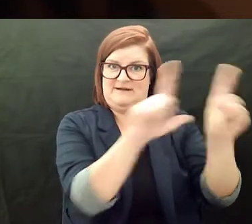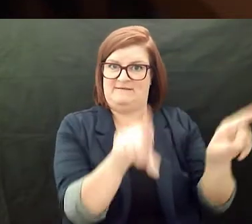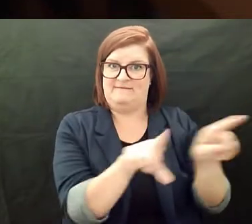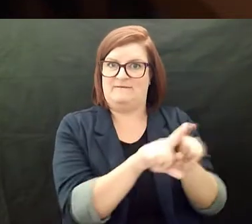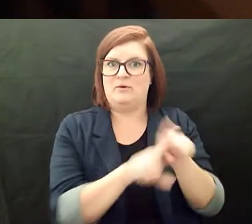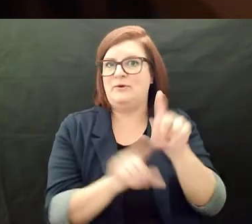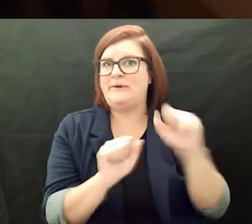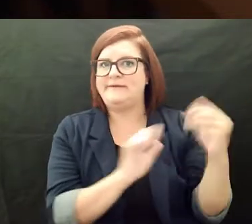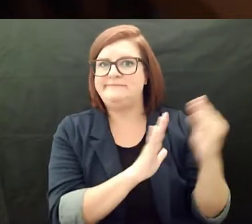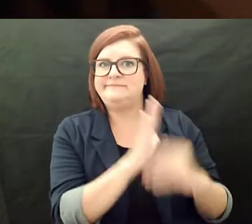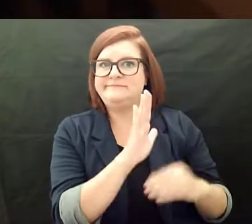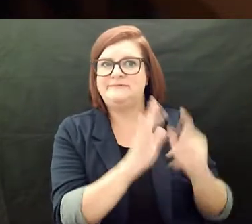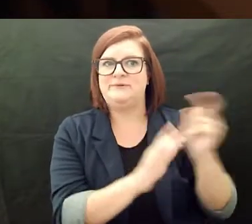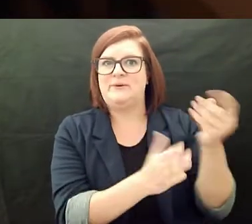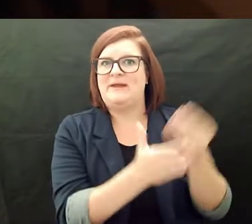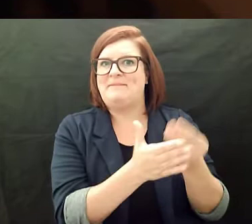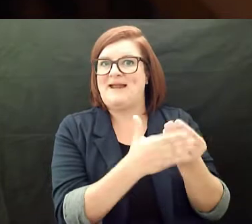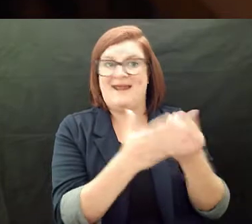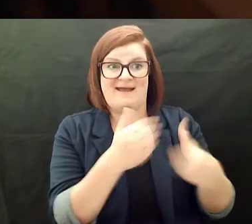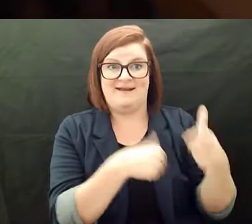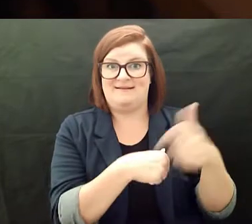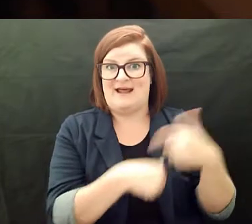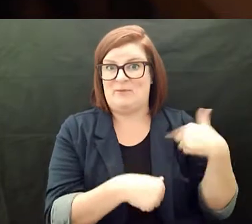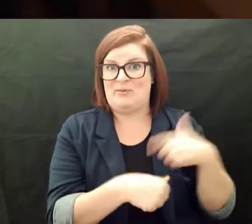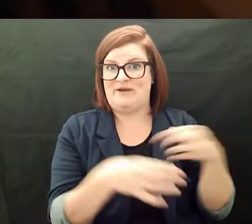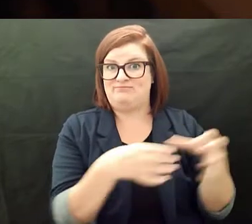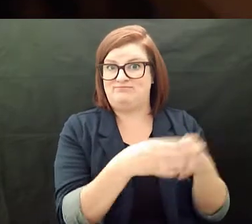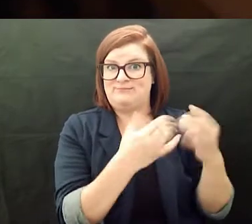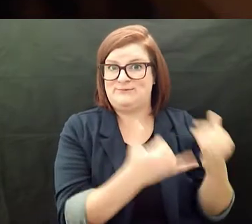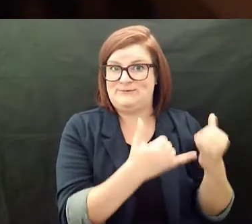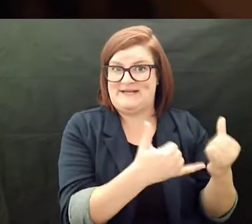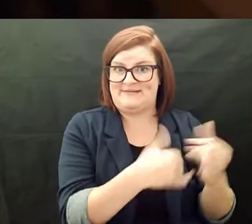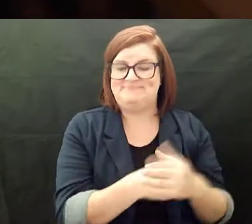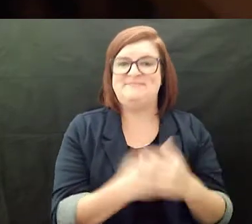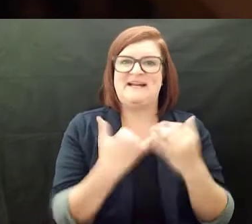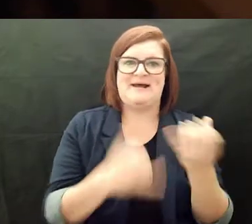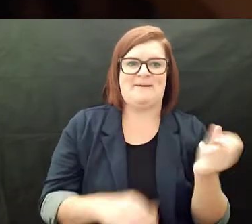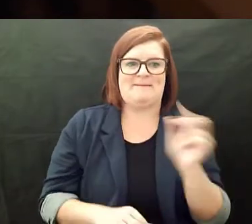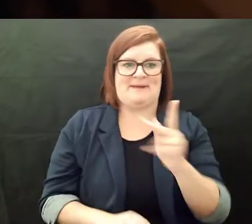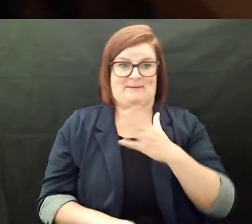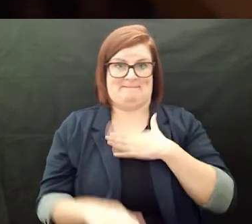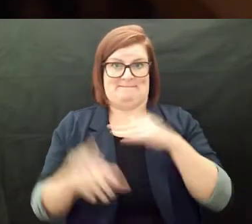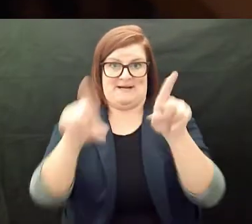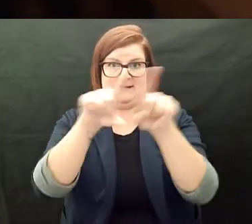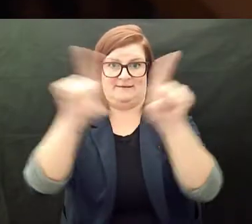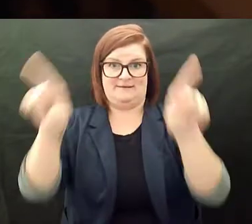which you can complete at any time during this whole time together. Returning to where you see me, you